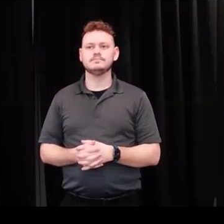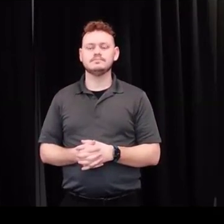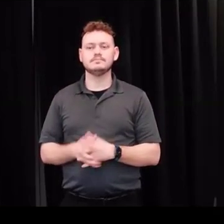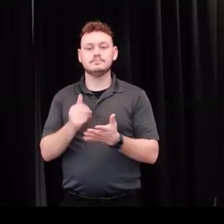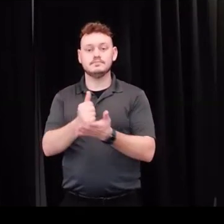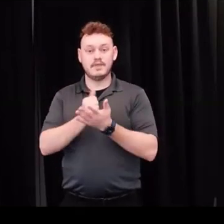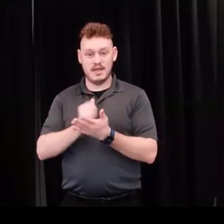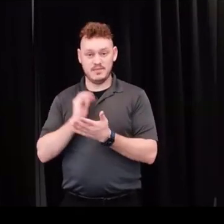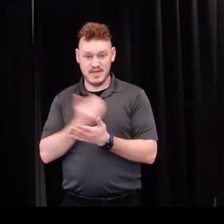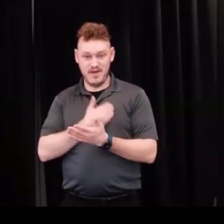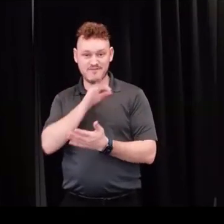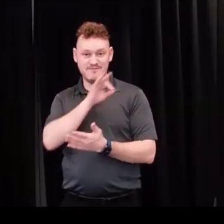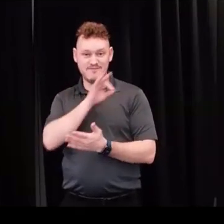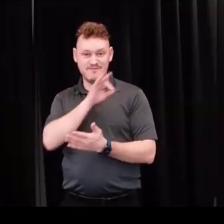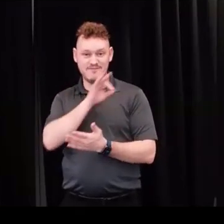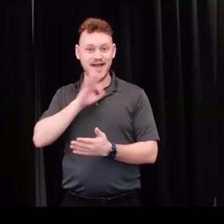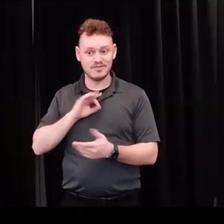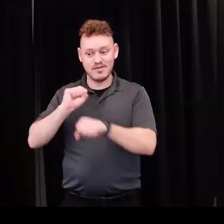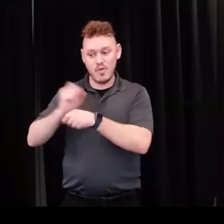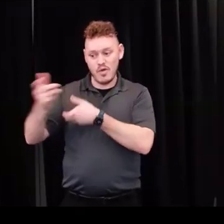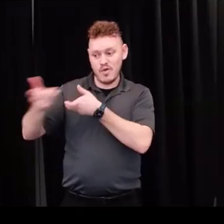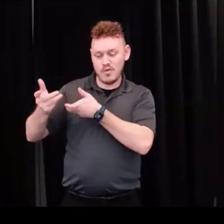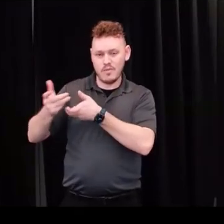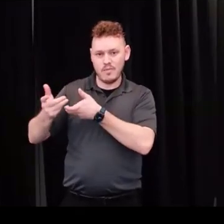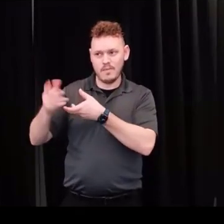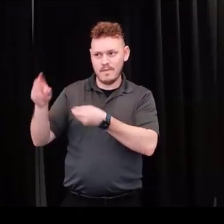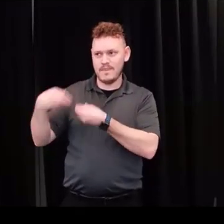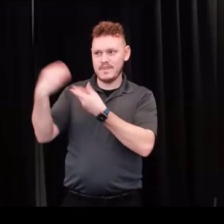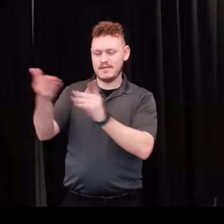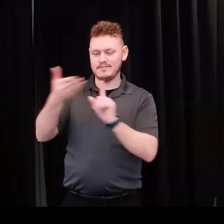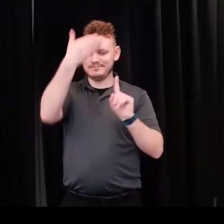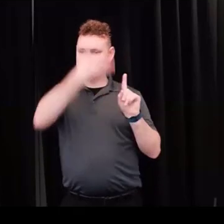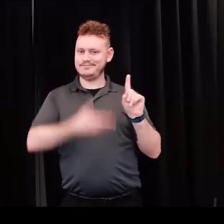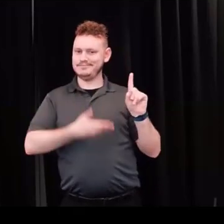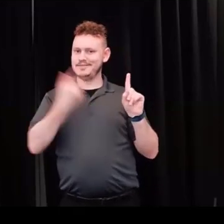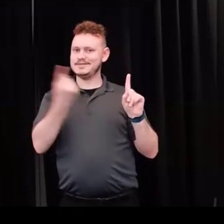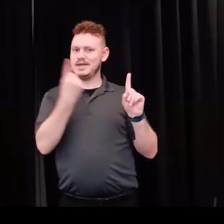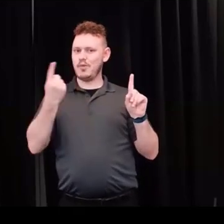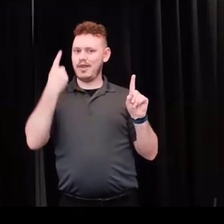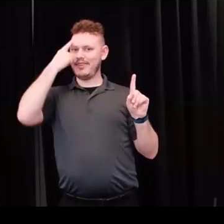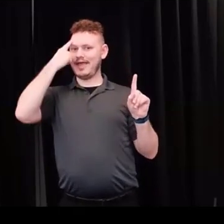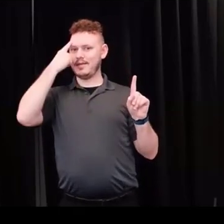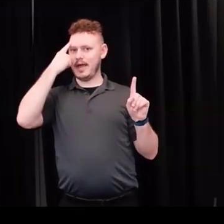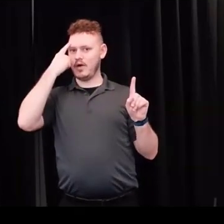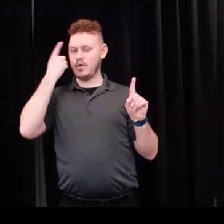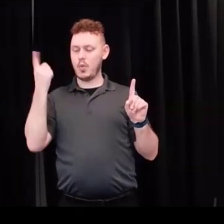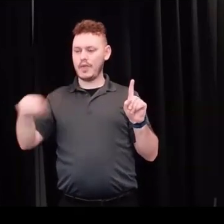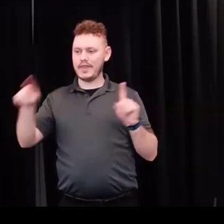we were working with them, if we could give them a person to think about when they were designing